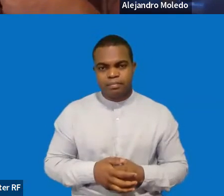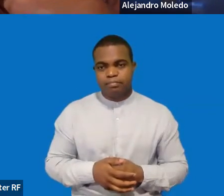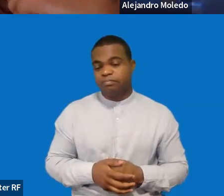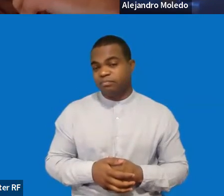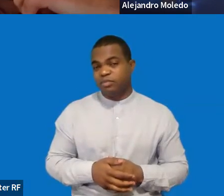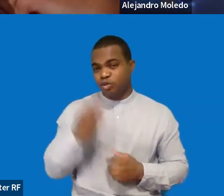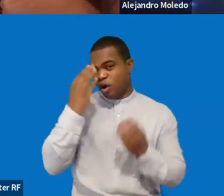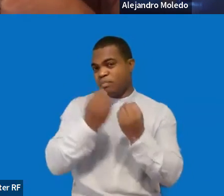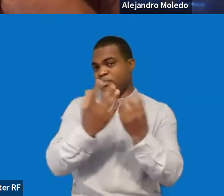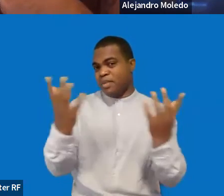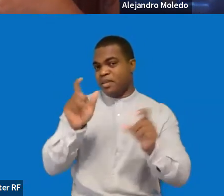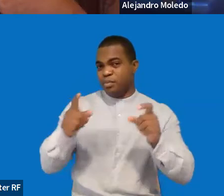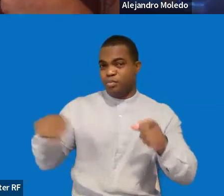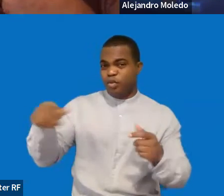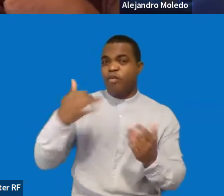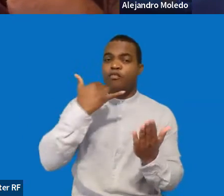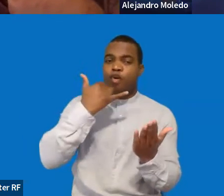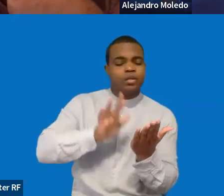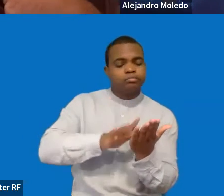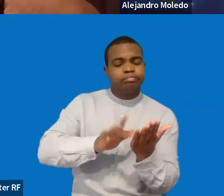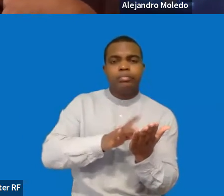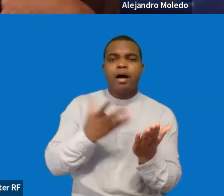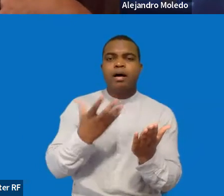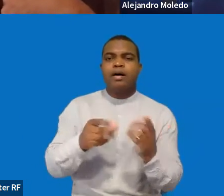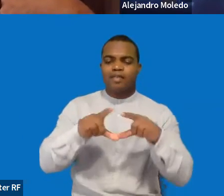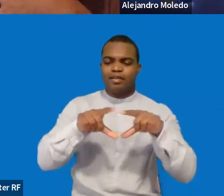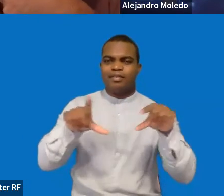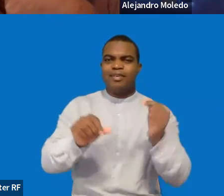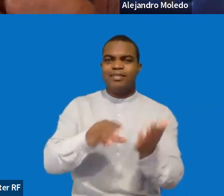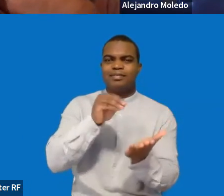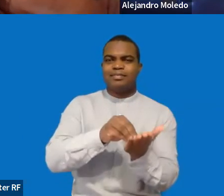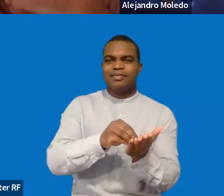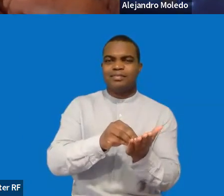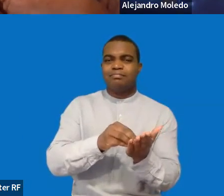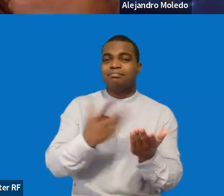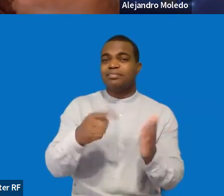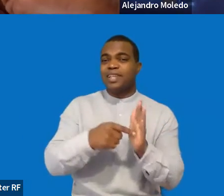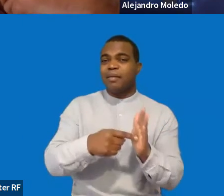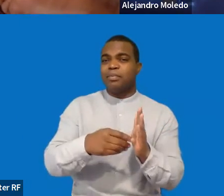The Disability Card could be also a digital card there, in those digital wallets.